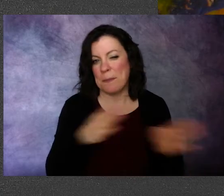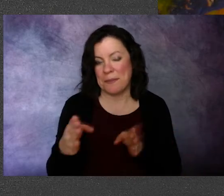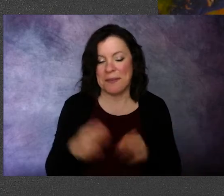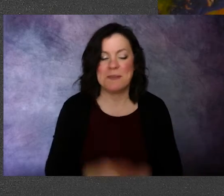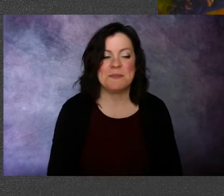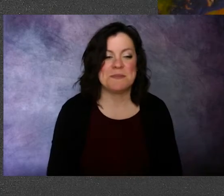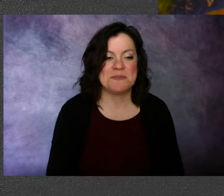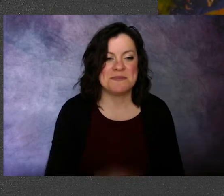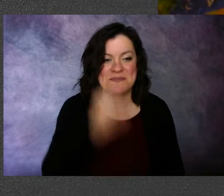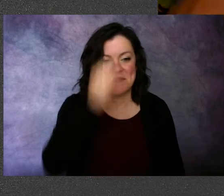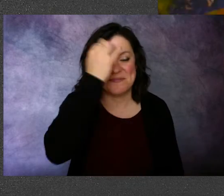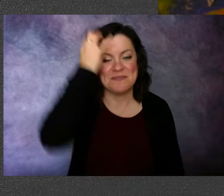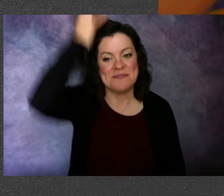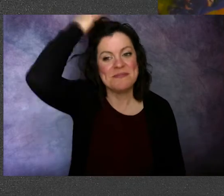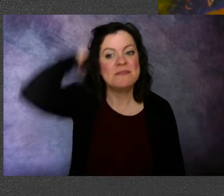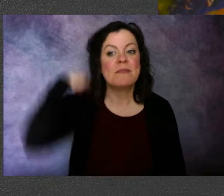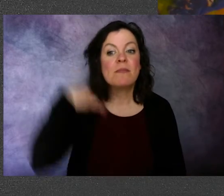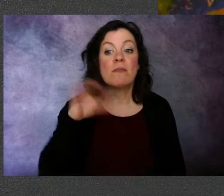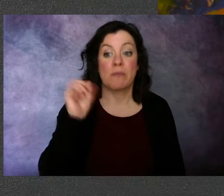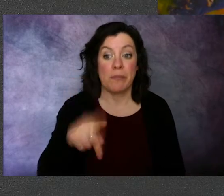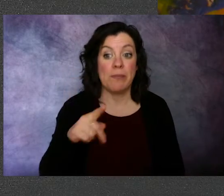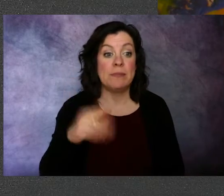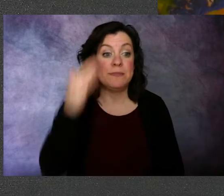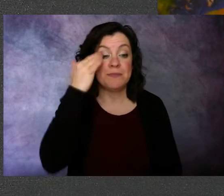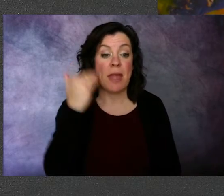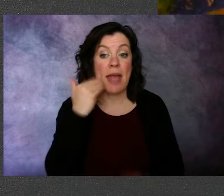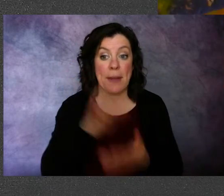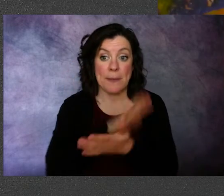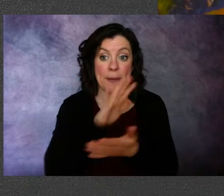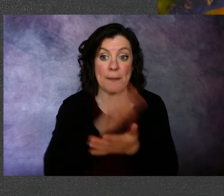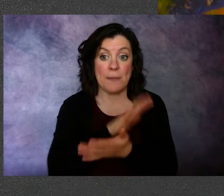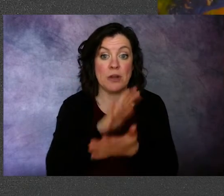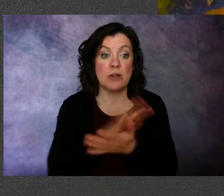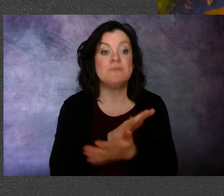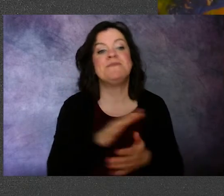We're gonna get out some head paper, and some tail paper.